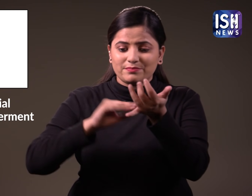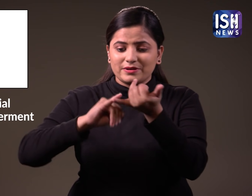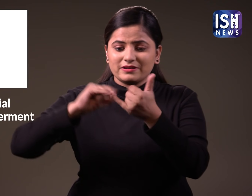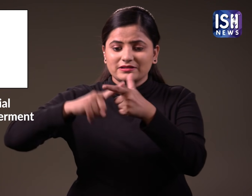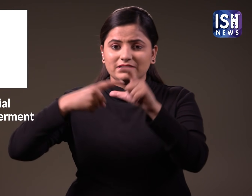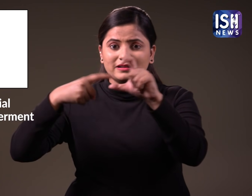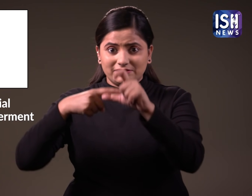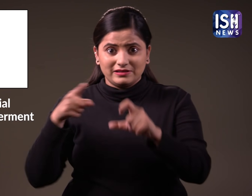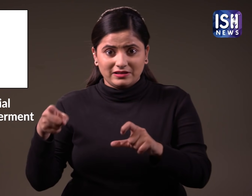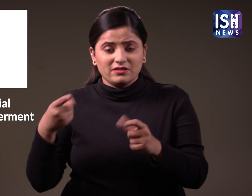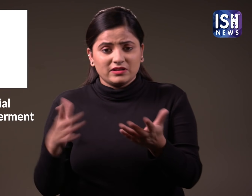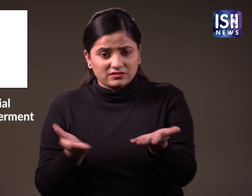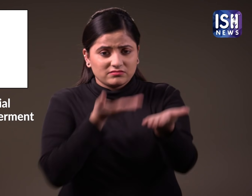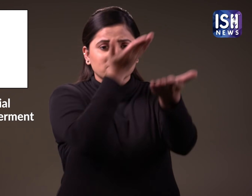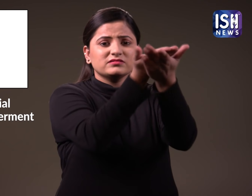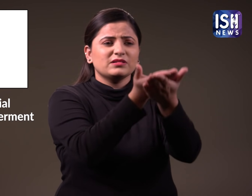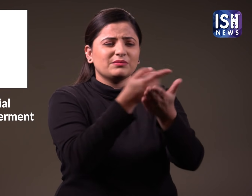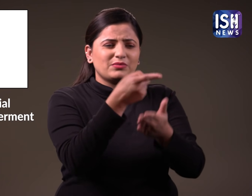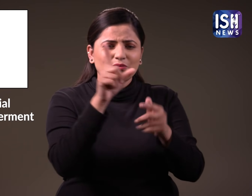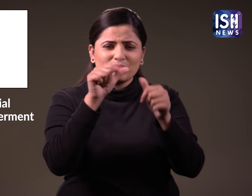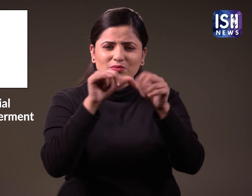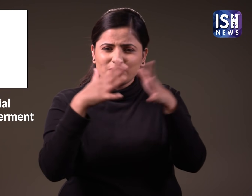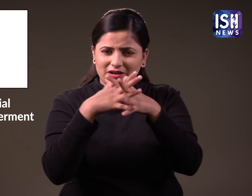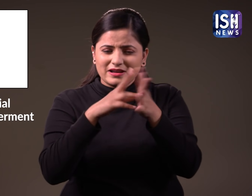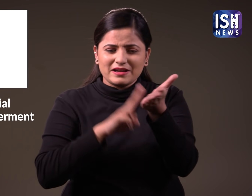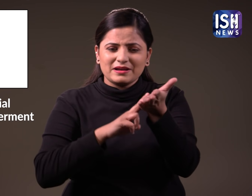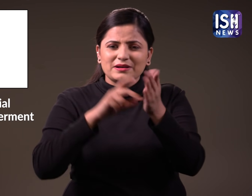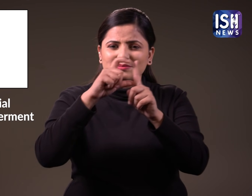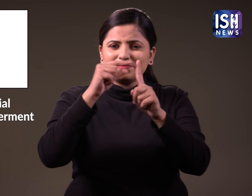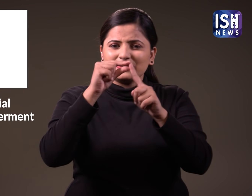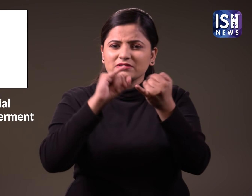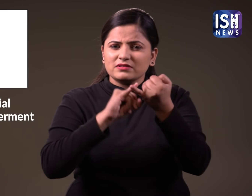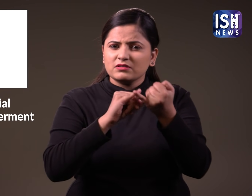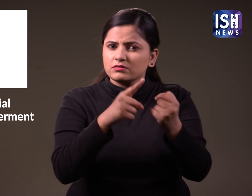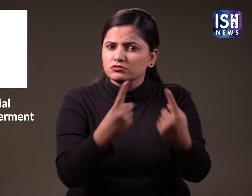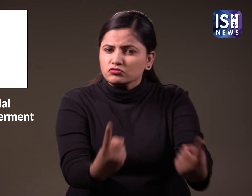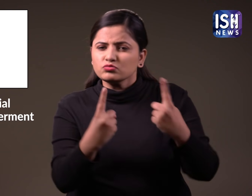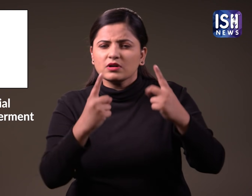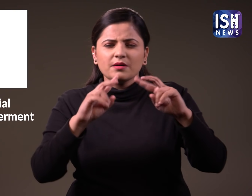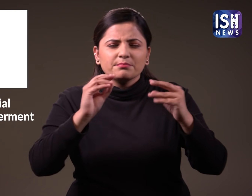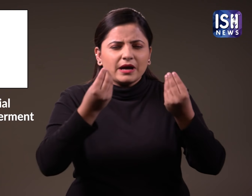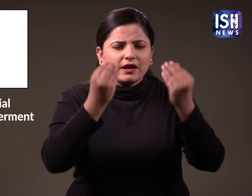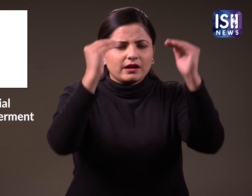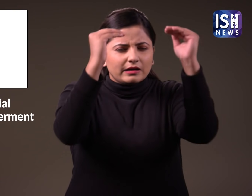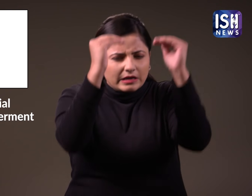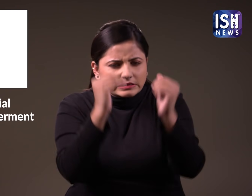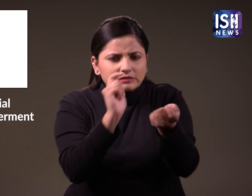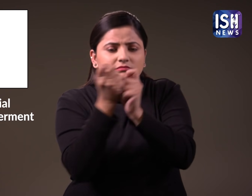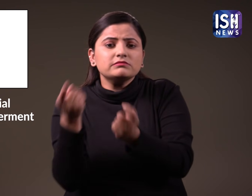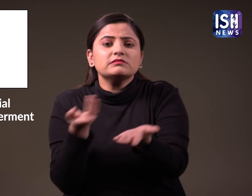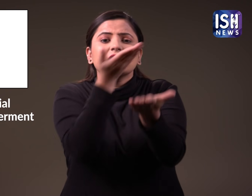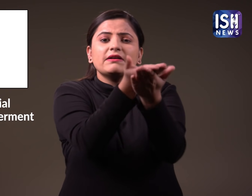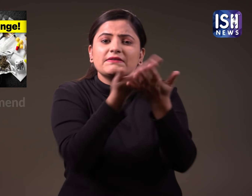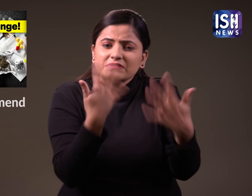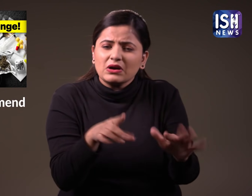The Ministry of Social Justice and Empowerment has suggested them to make changes to the Act.